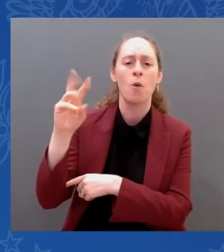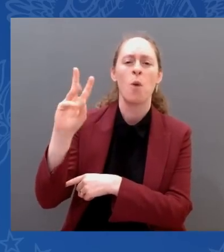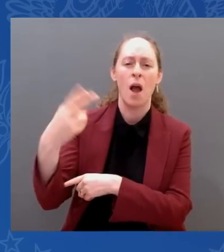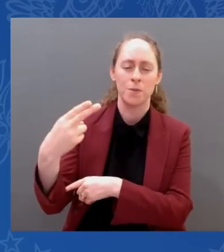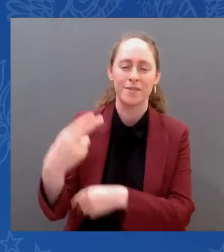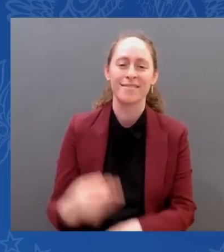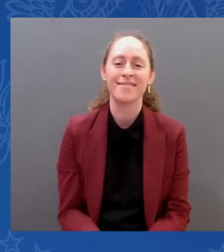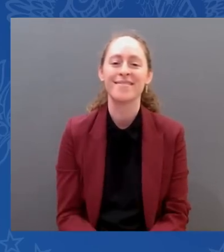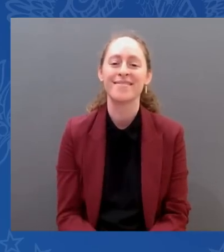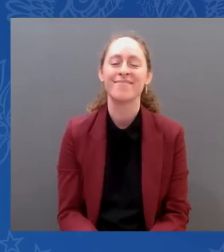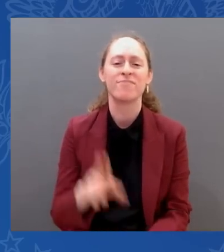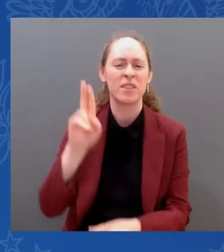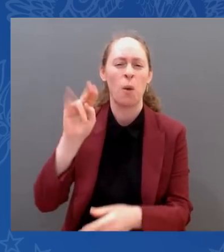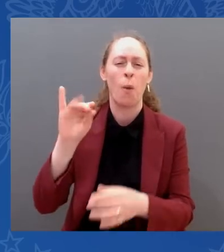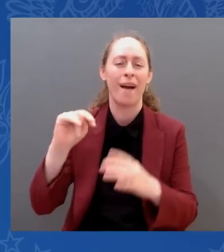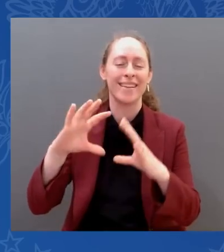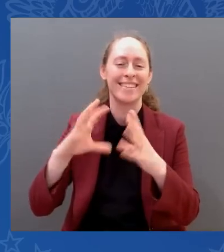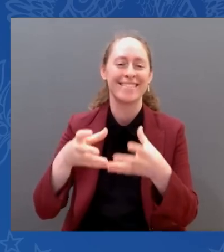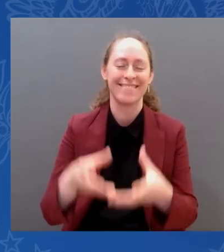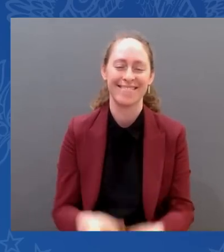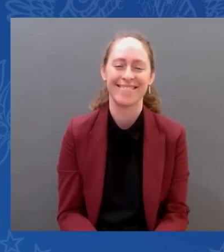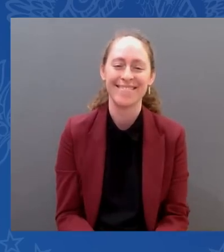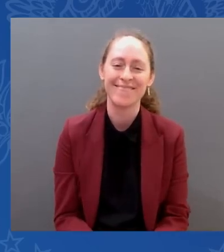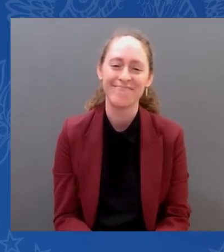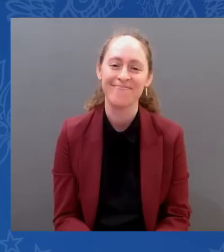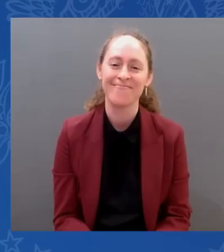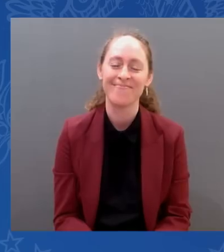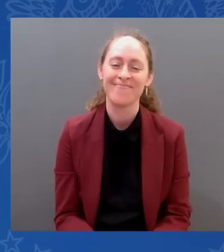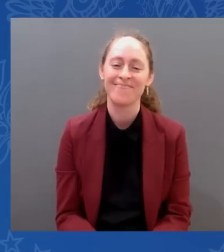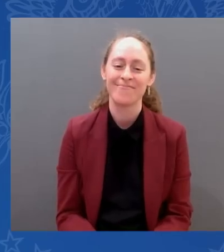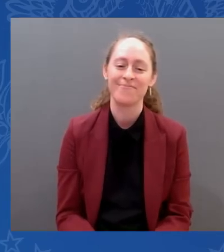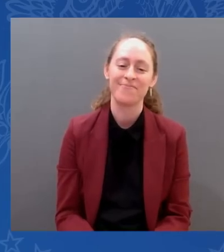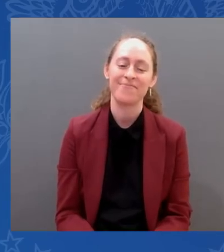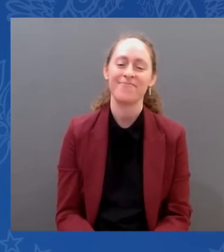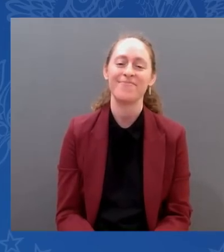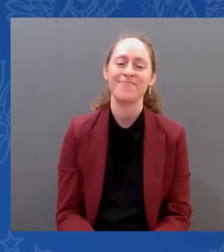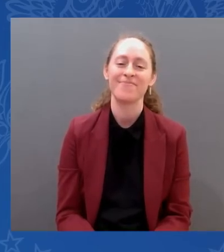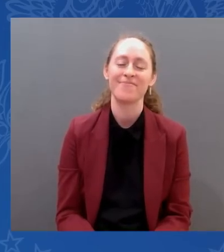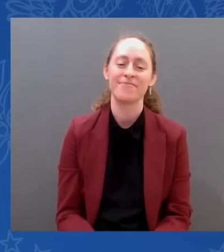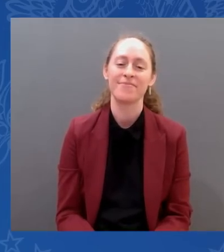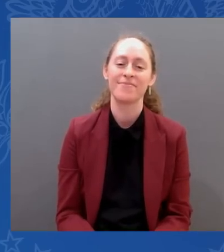The ILWU is made up of men and women from every race,